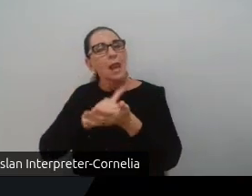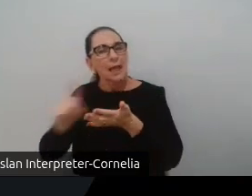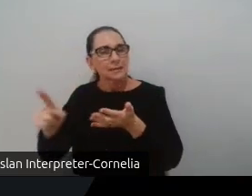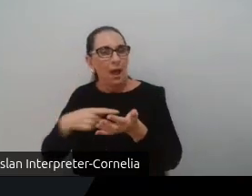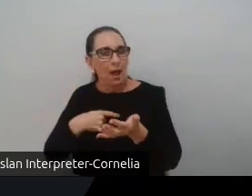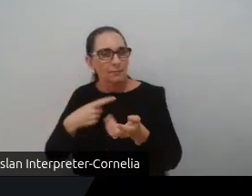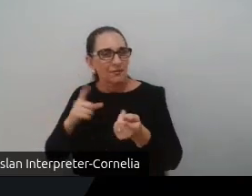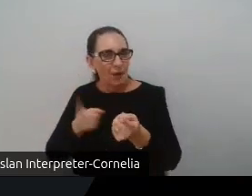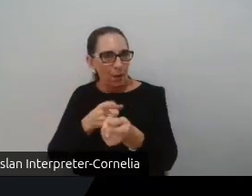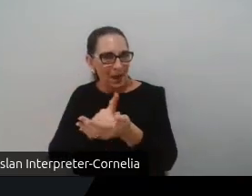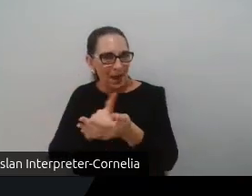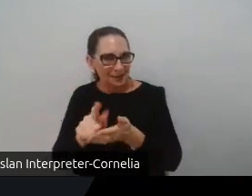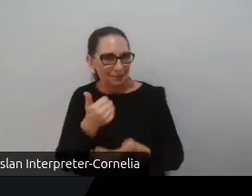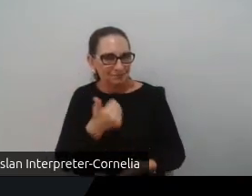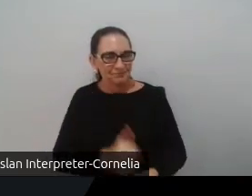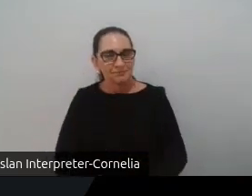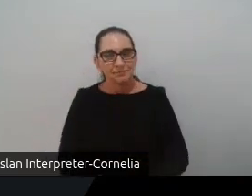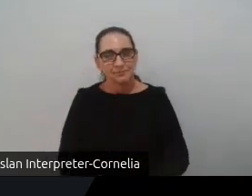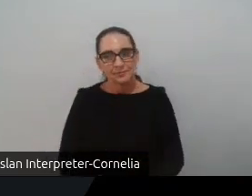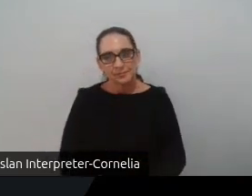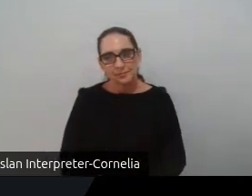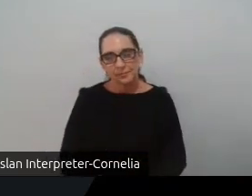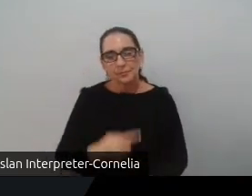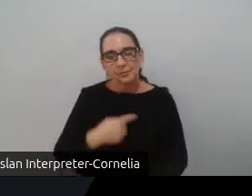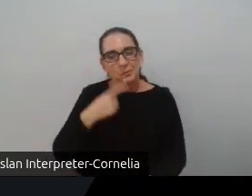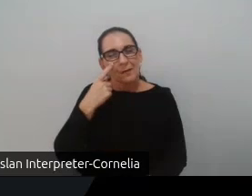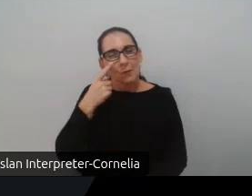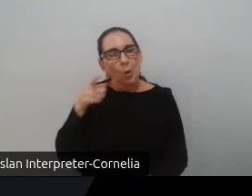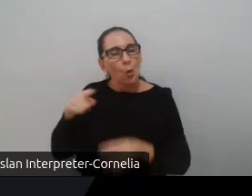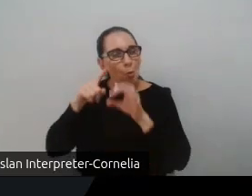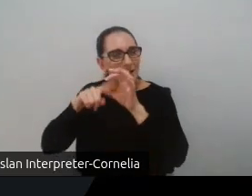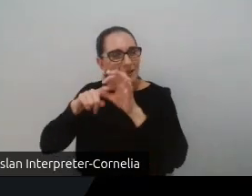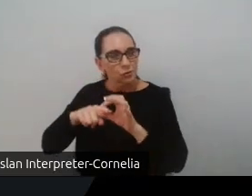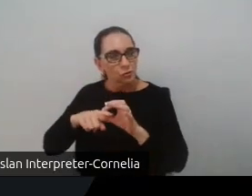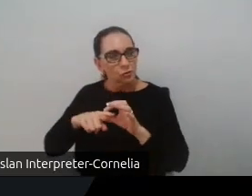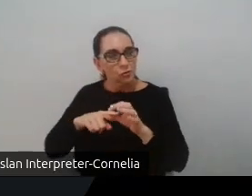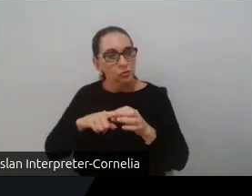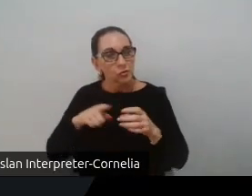just bring this up now to have a bit of a look and see what we've got. Oh, we've got a comment. Hang